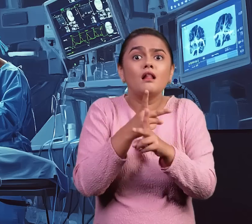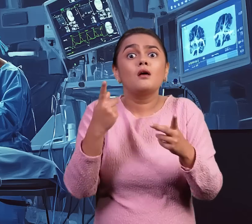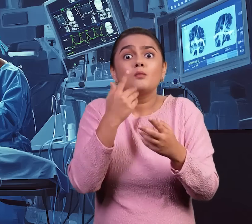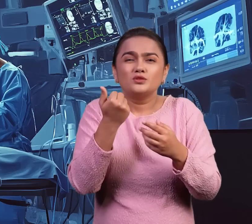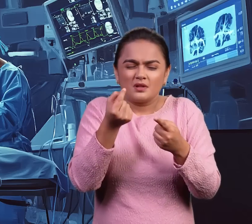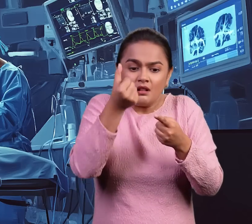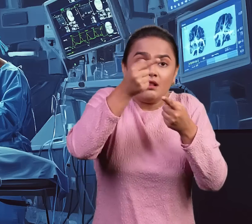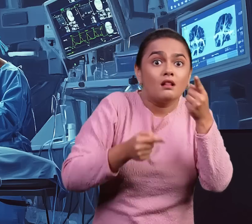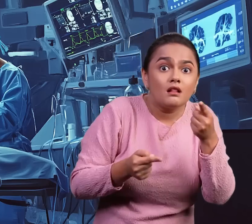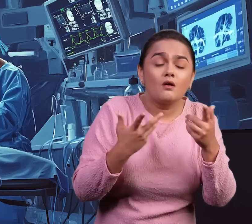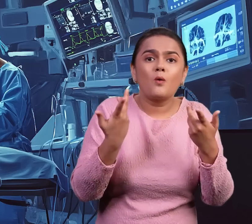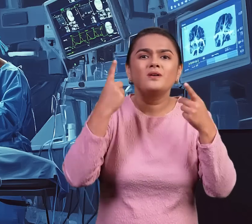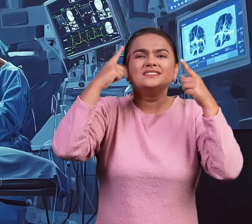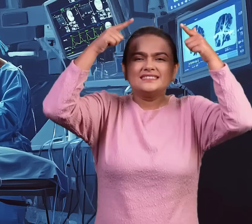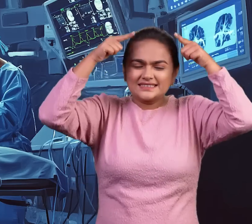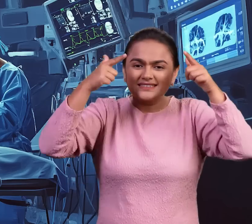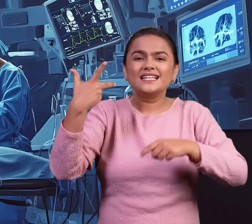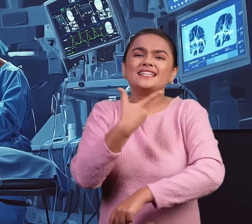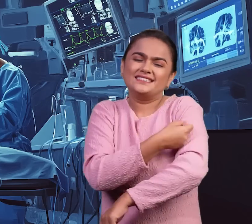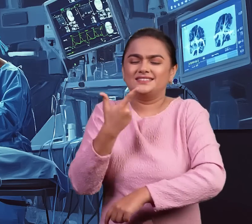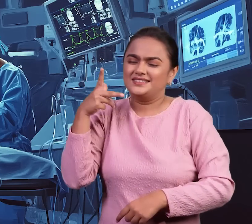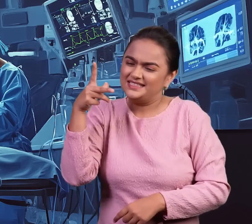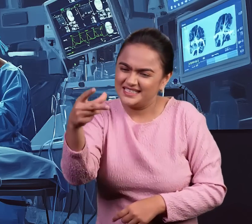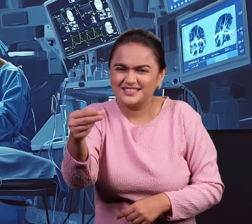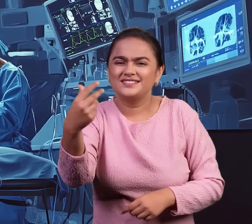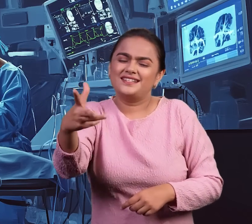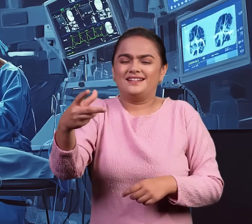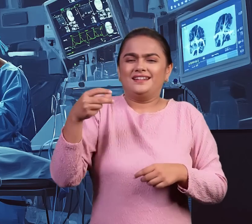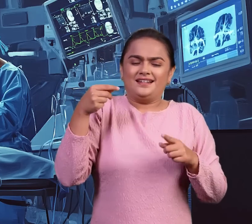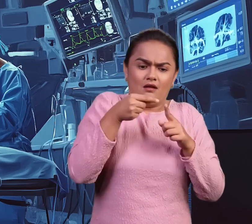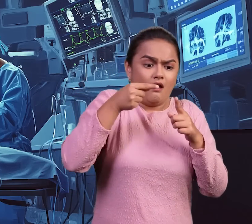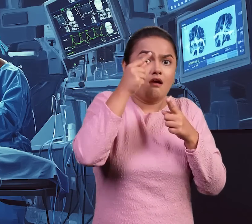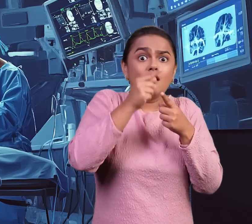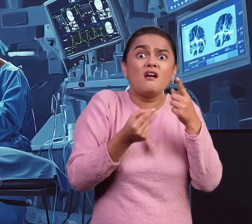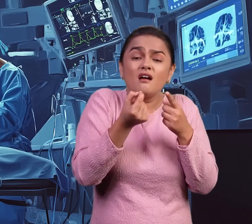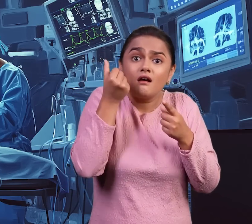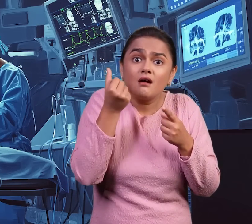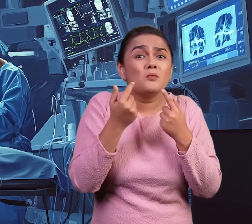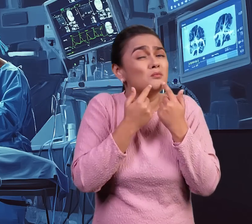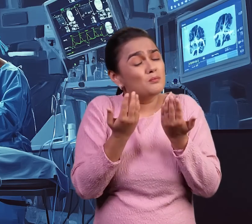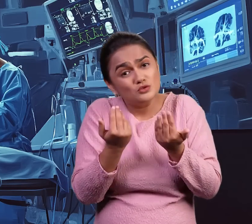Needle might accidentally injure nurses while administering injections to patients. Such accidents happen occasionally.